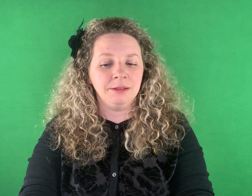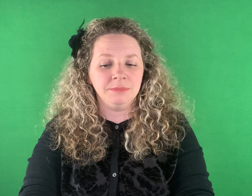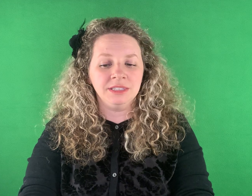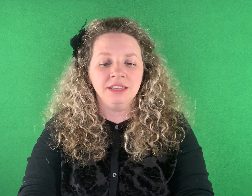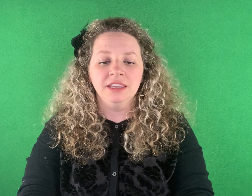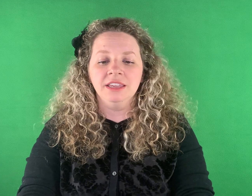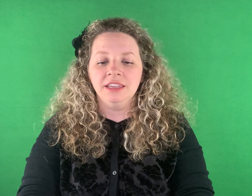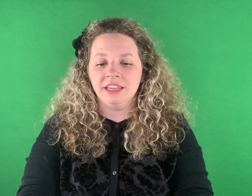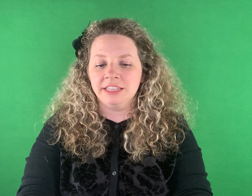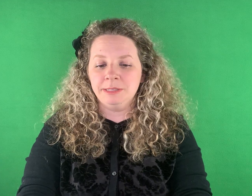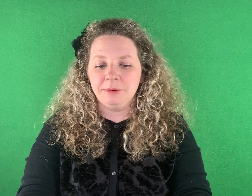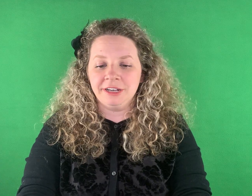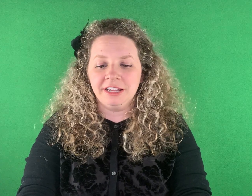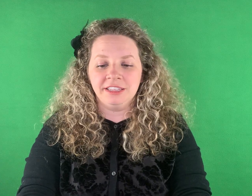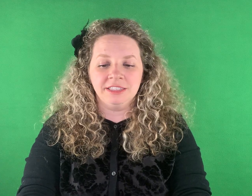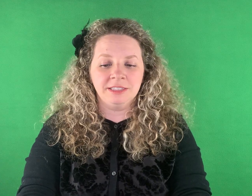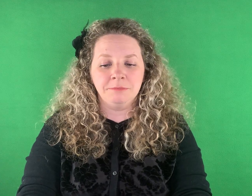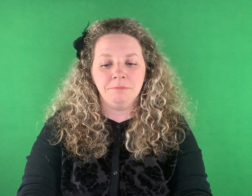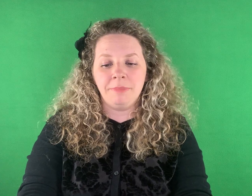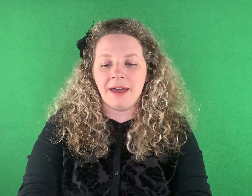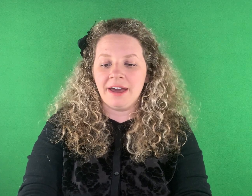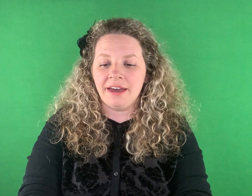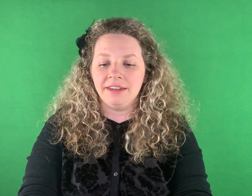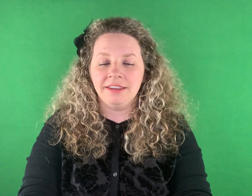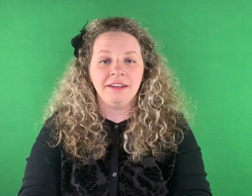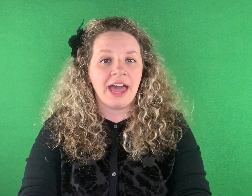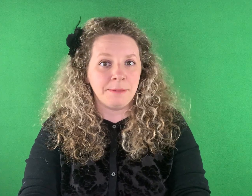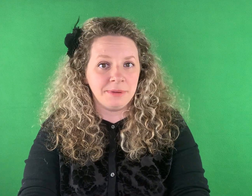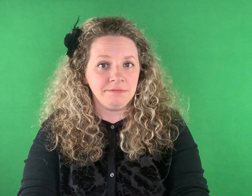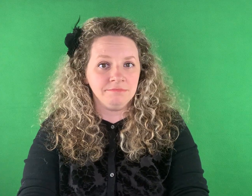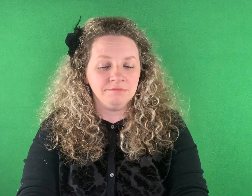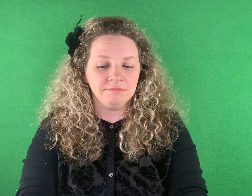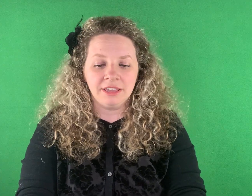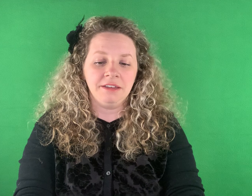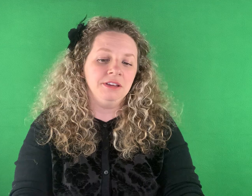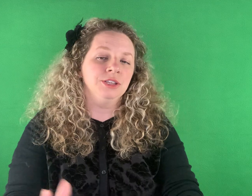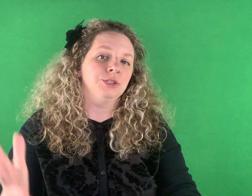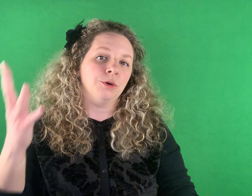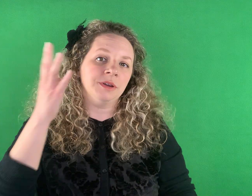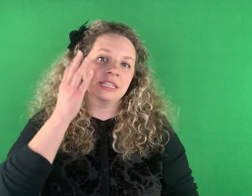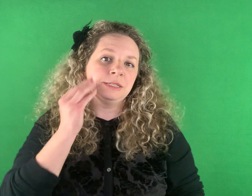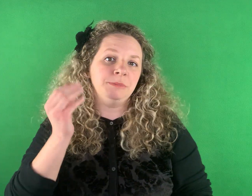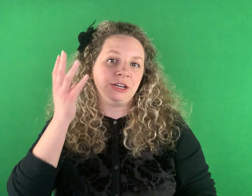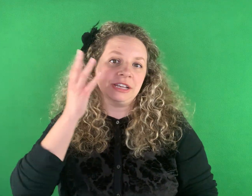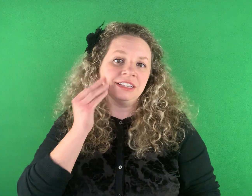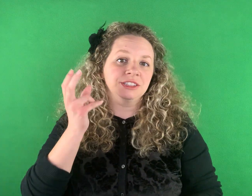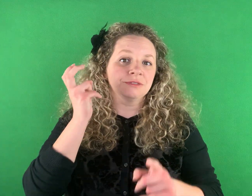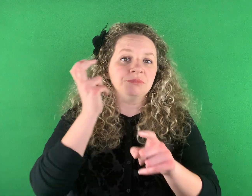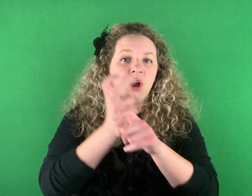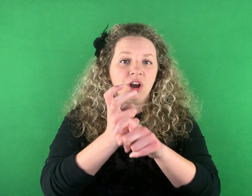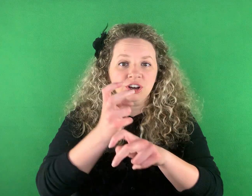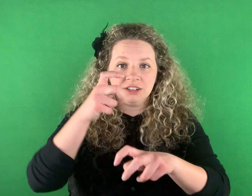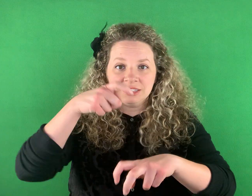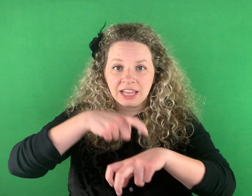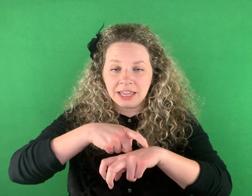EXPERIENCE BAD HAPPEN Okay. So, EXPERIENCE HARD TIMES,